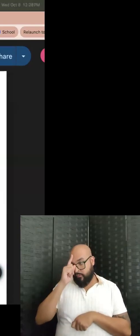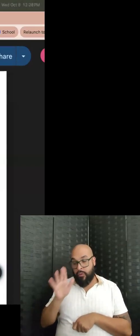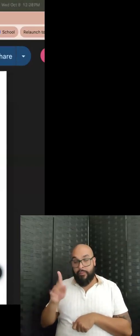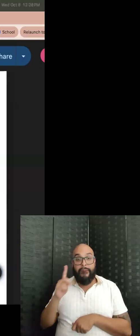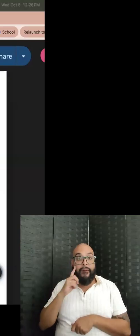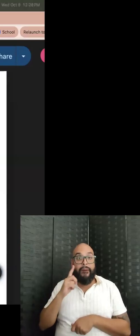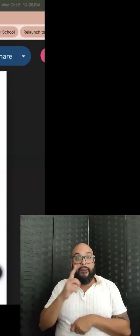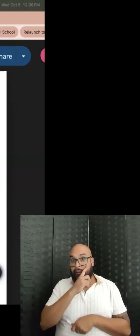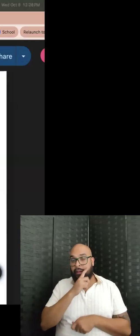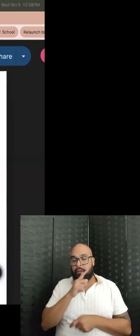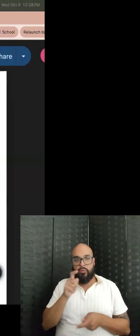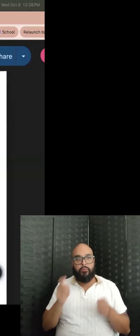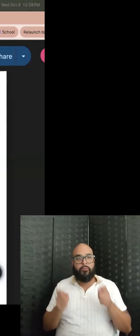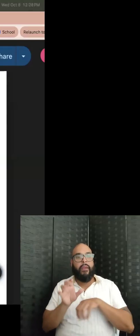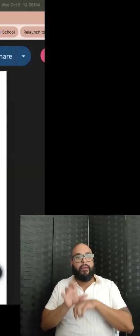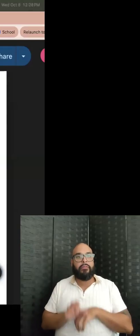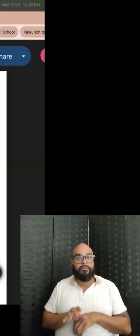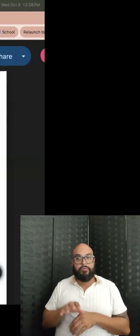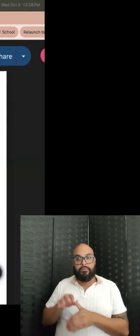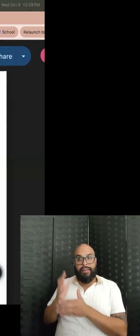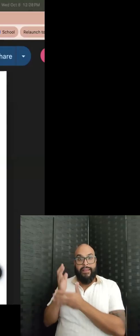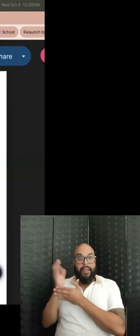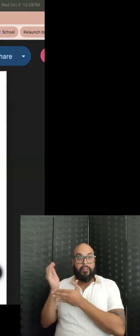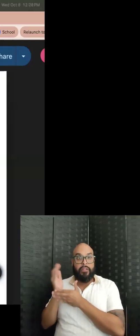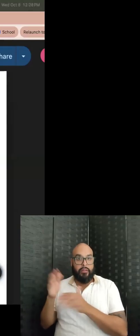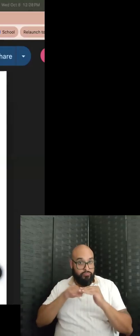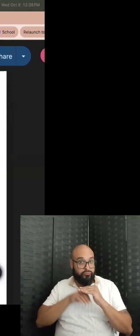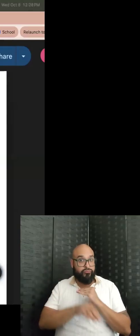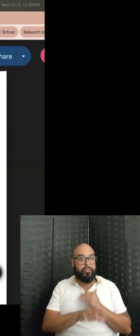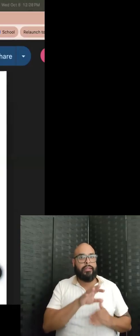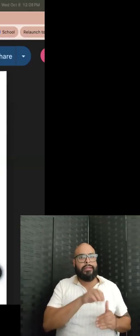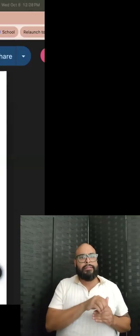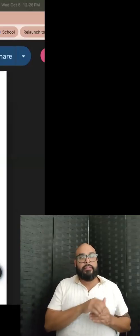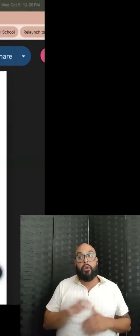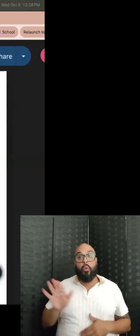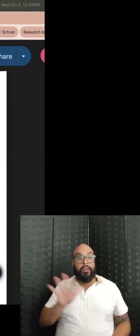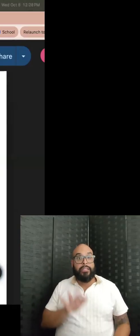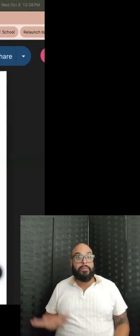Her spelling is impacted. If you'll scroll down, I'm sorry, I'm not seeing the whole thing. Maybe everybody else is.